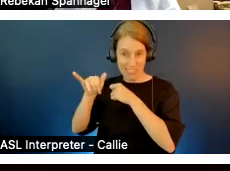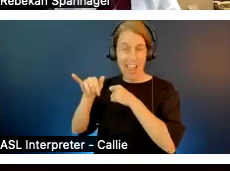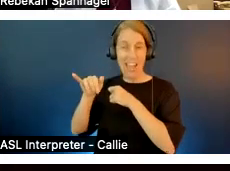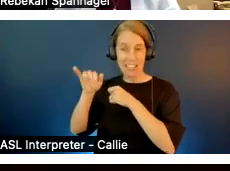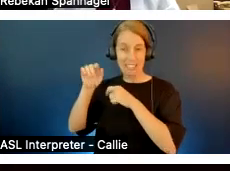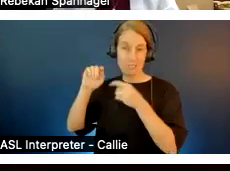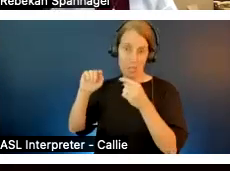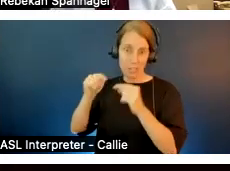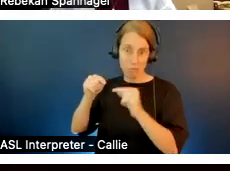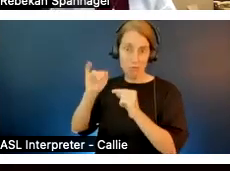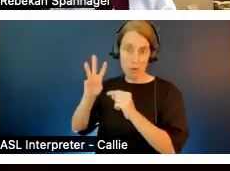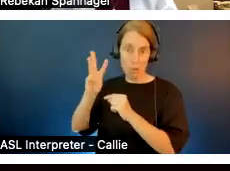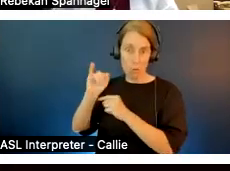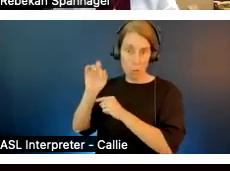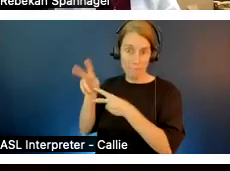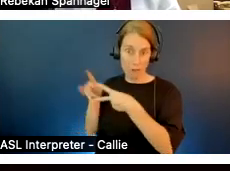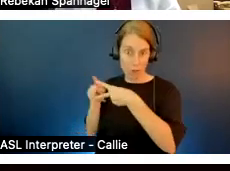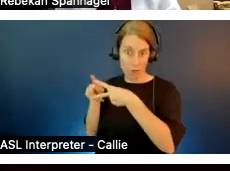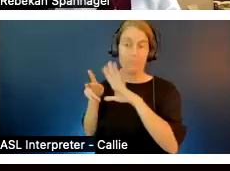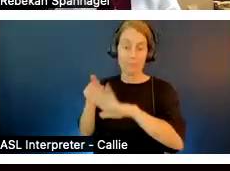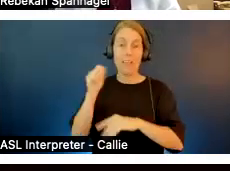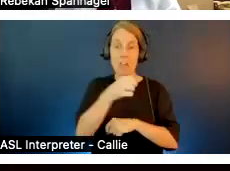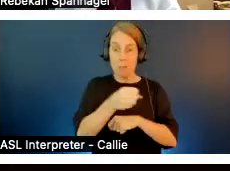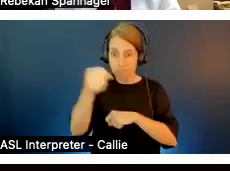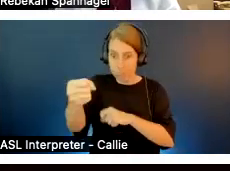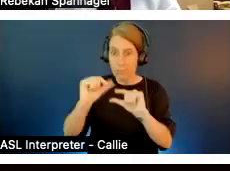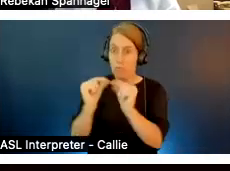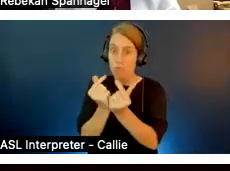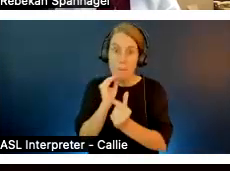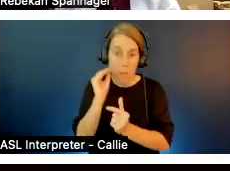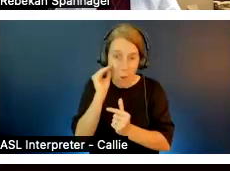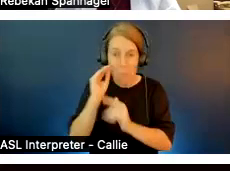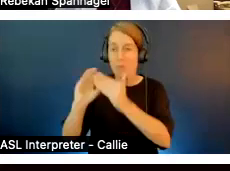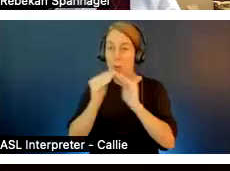the federal government has said that there are certain things that that group home has to do or